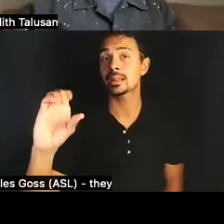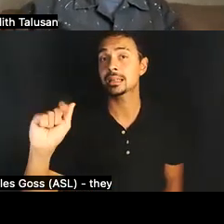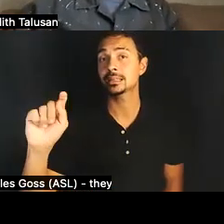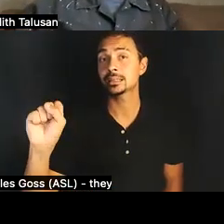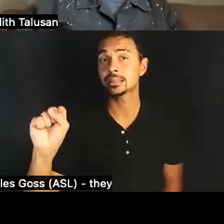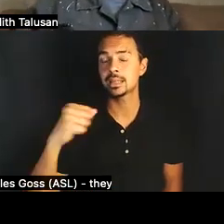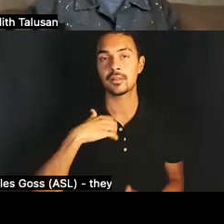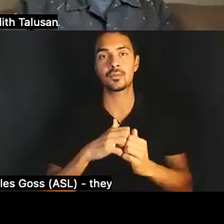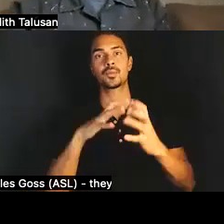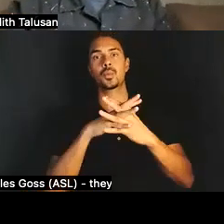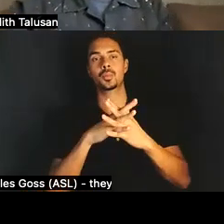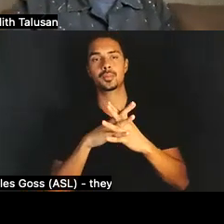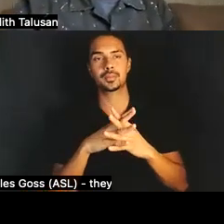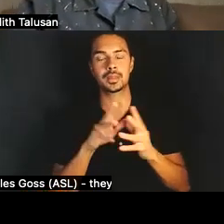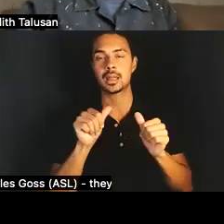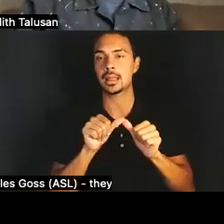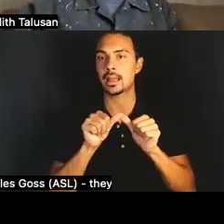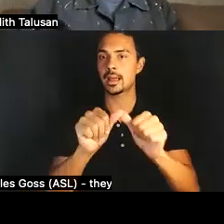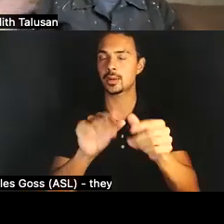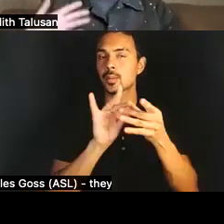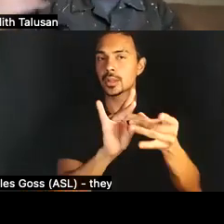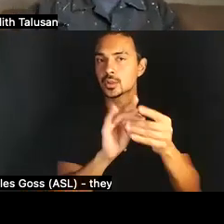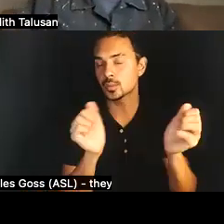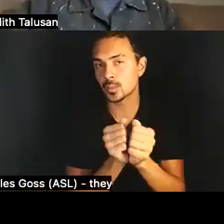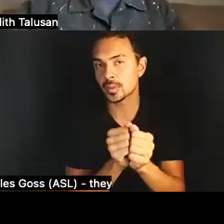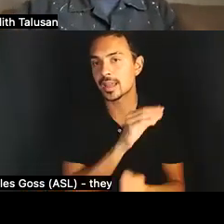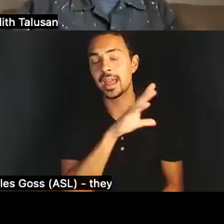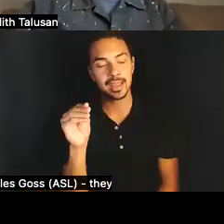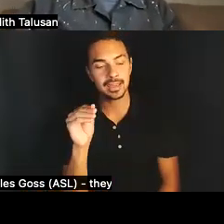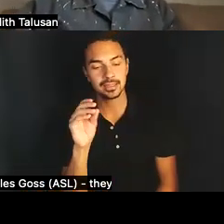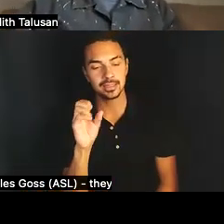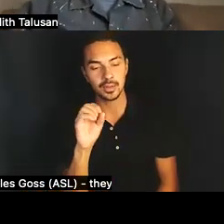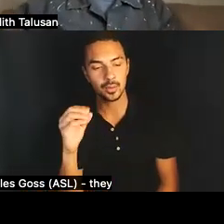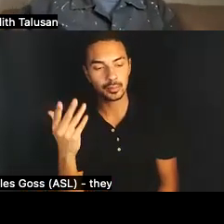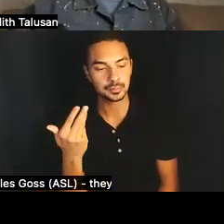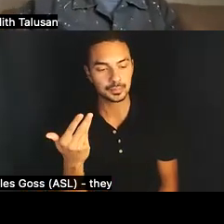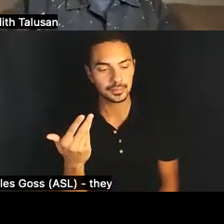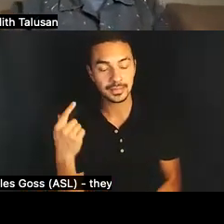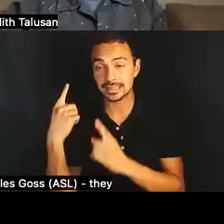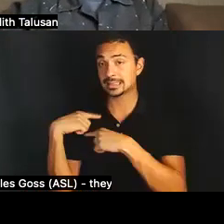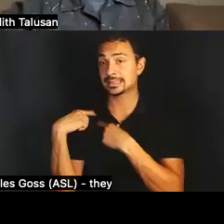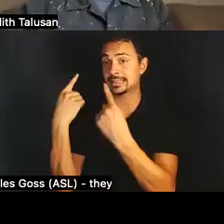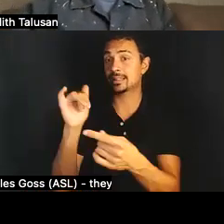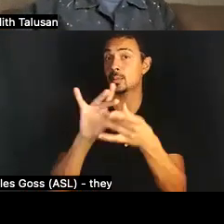And then a number of folks who have interviewed me for podcasts and also formed lasting relationships and so,